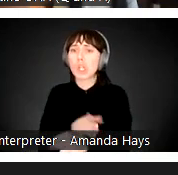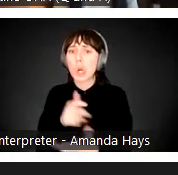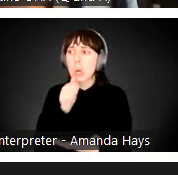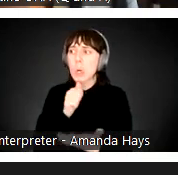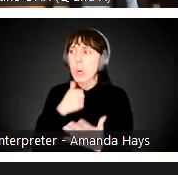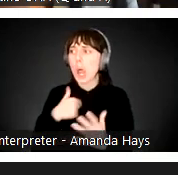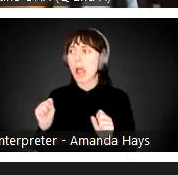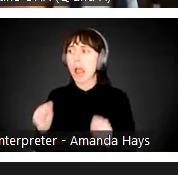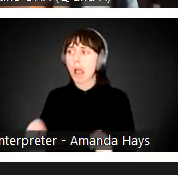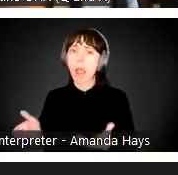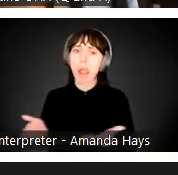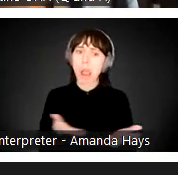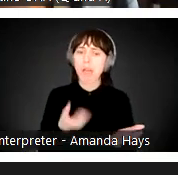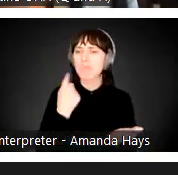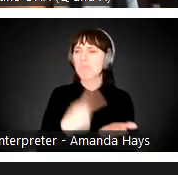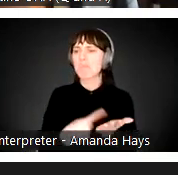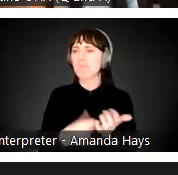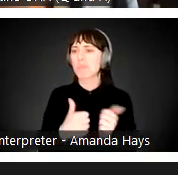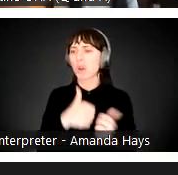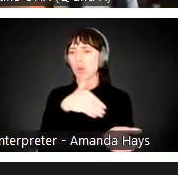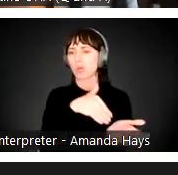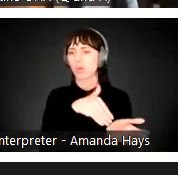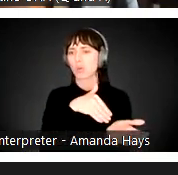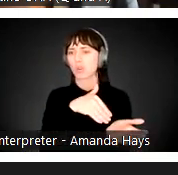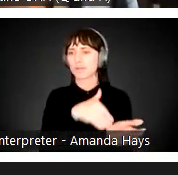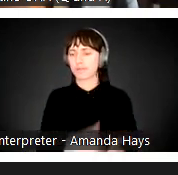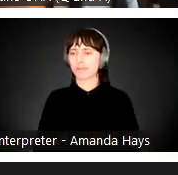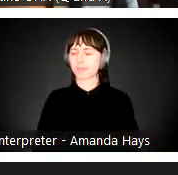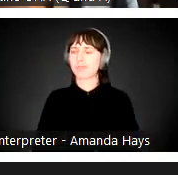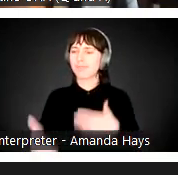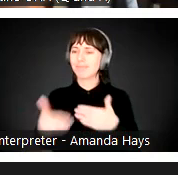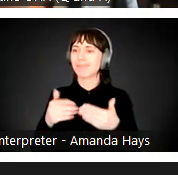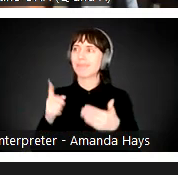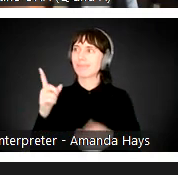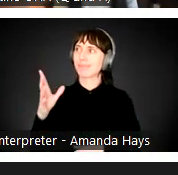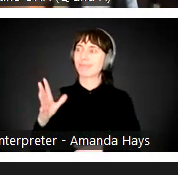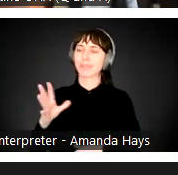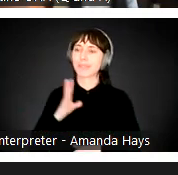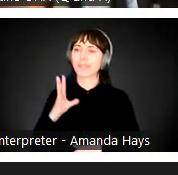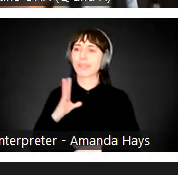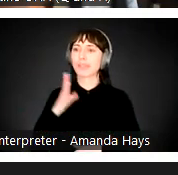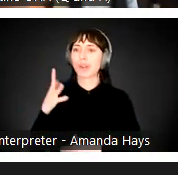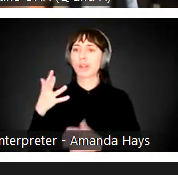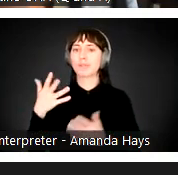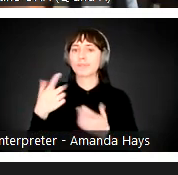doctor, right? And not just because the official guideline says X- you might have to make a different decision in the